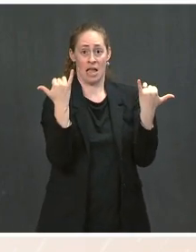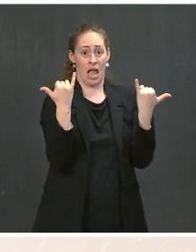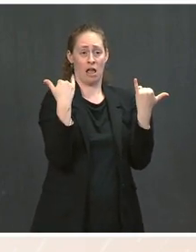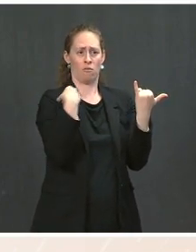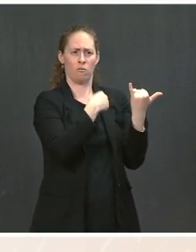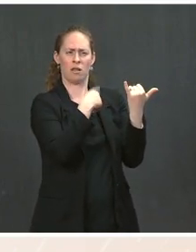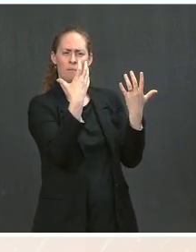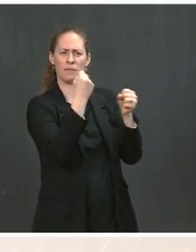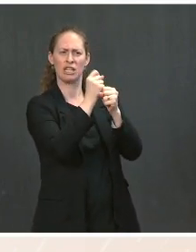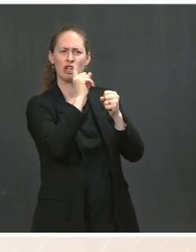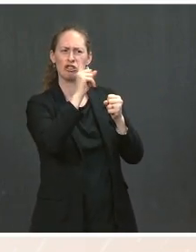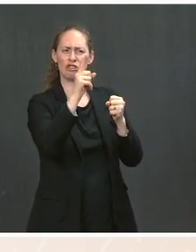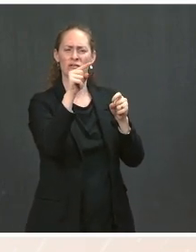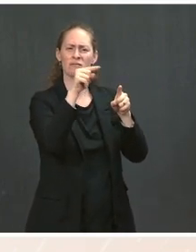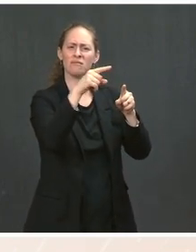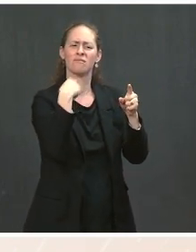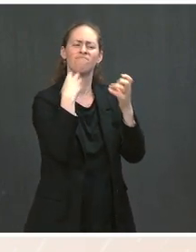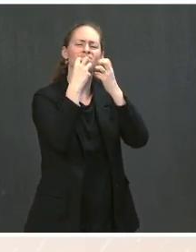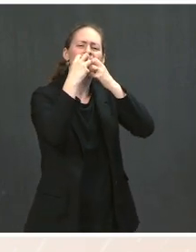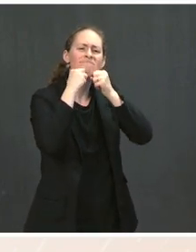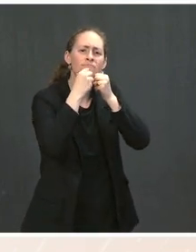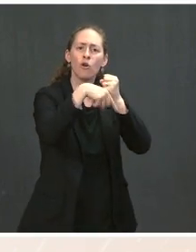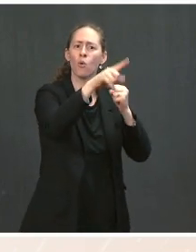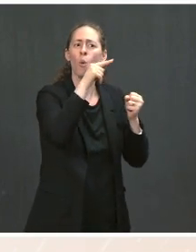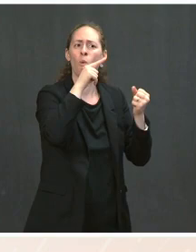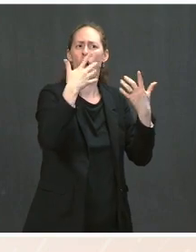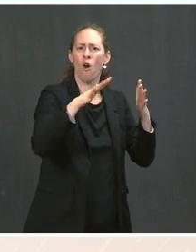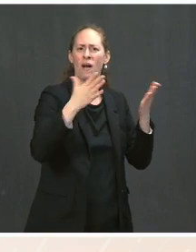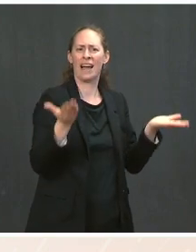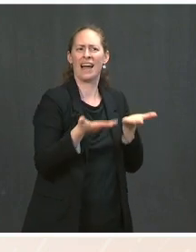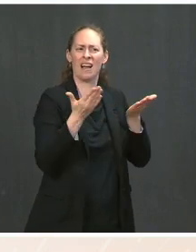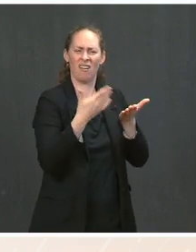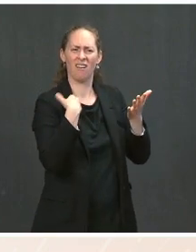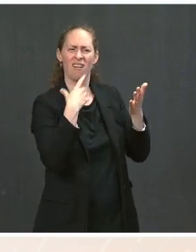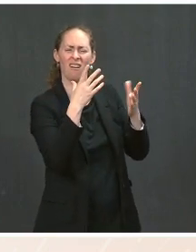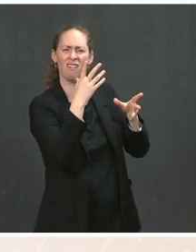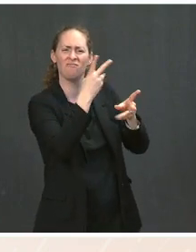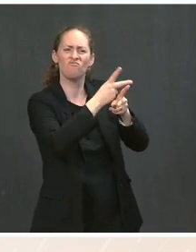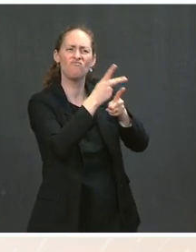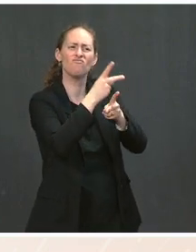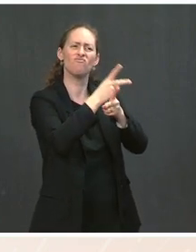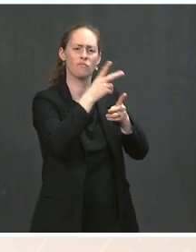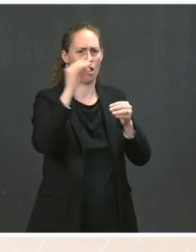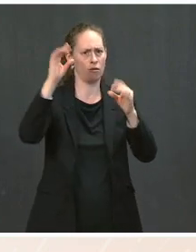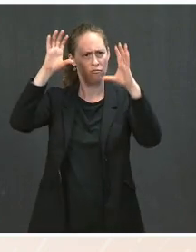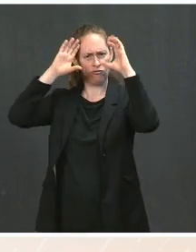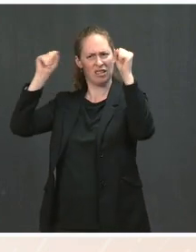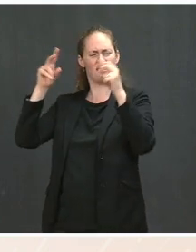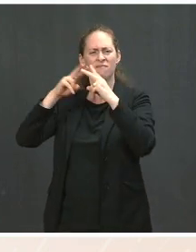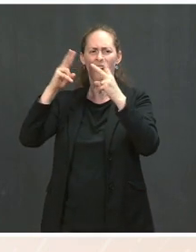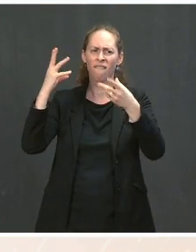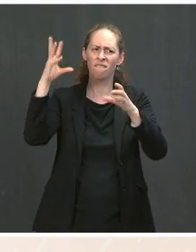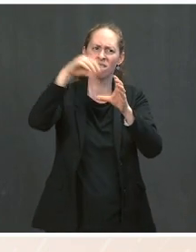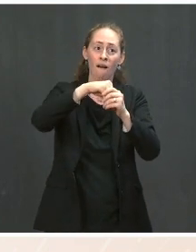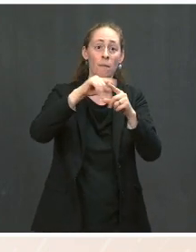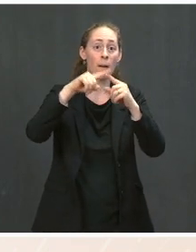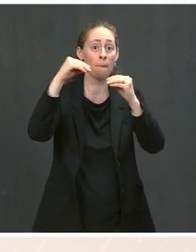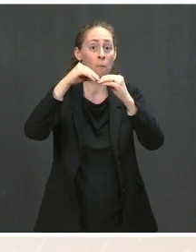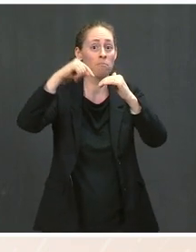is evident in most of his -- in his policies, but I don't have any more specifics for you. The Press: Okay. On the infrastructure bill,